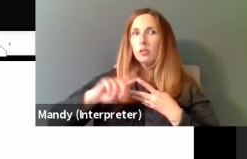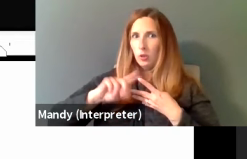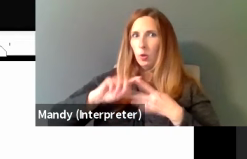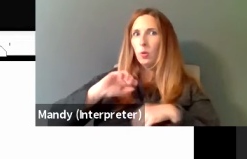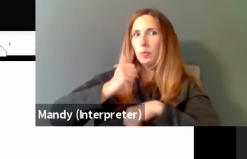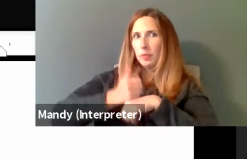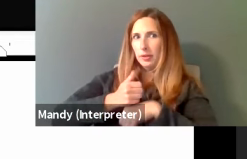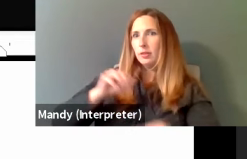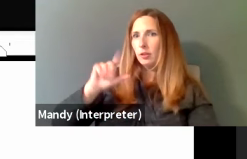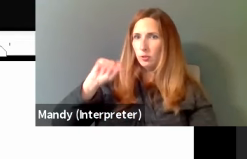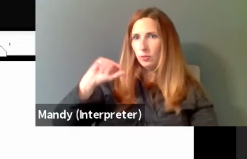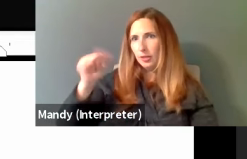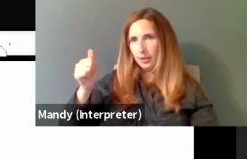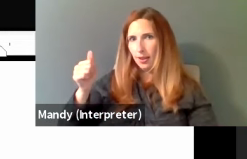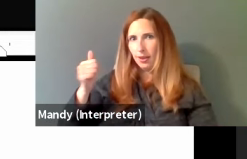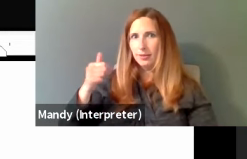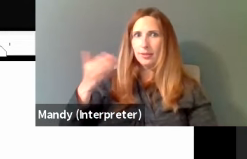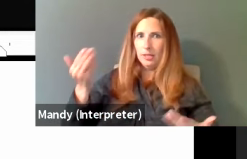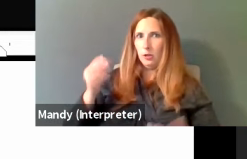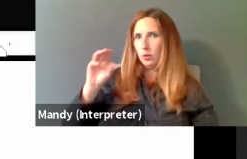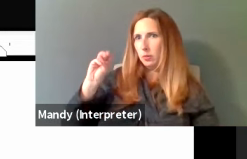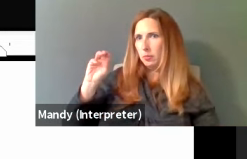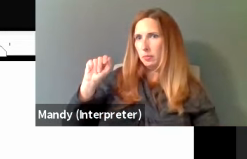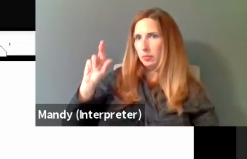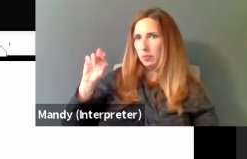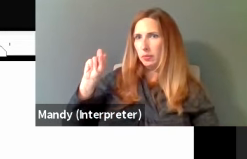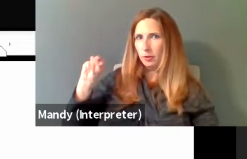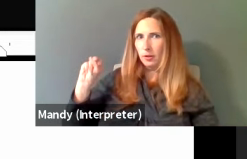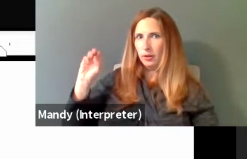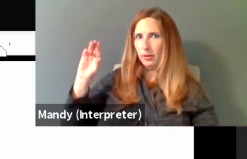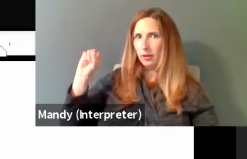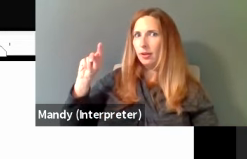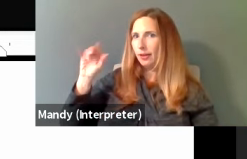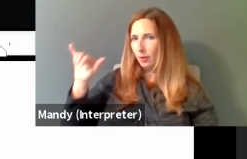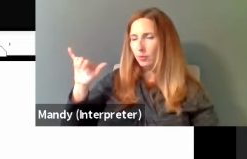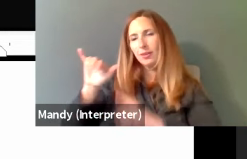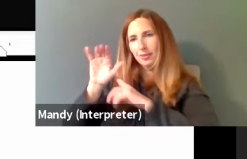and that's where Exodus is their majority of their clients are